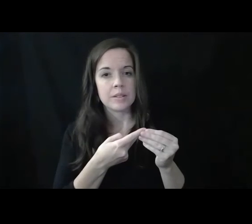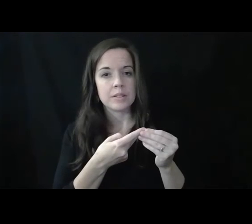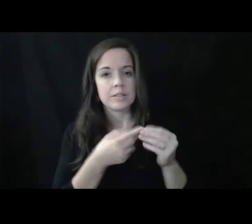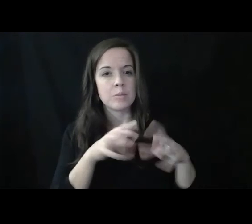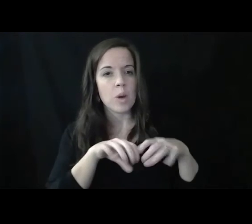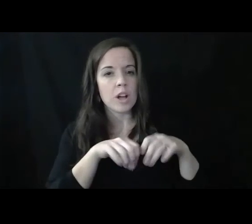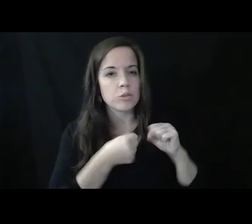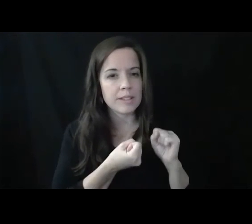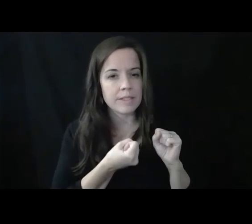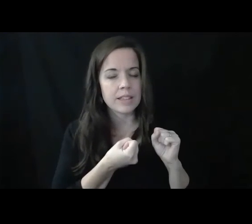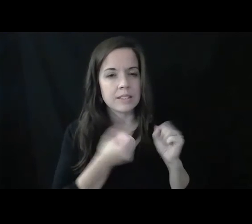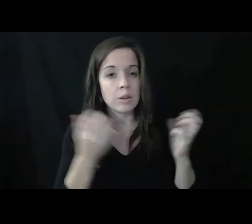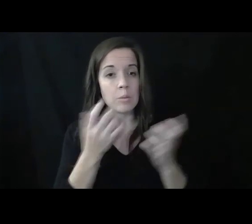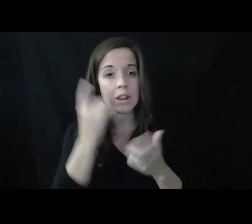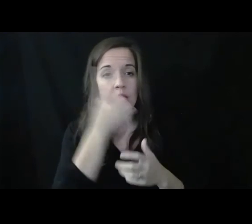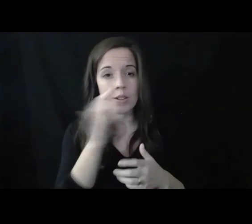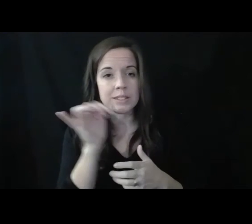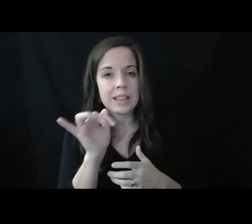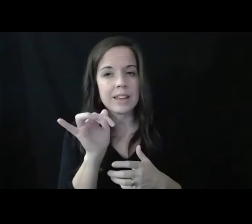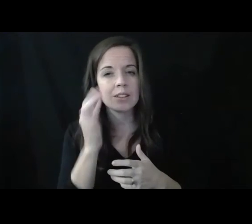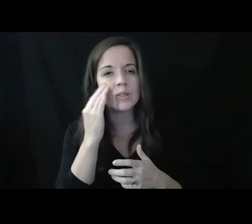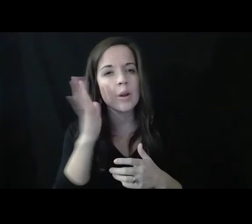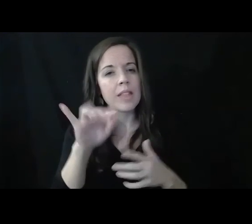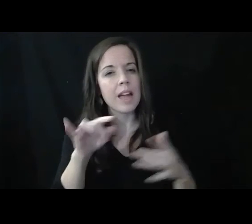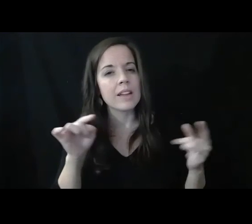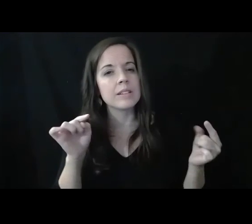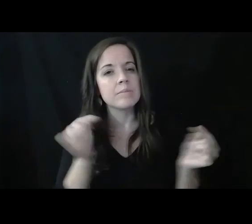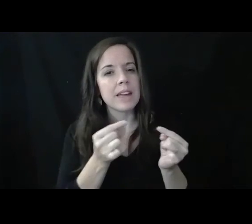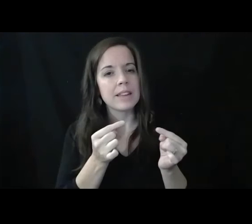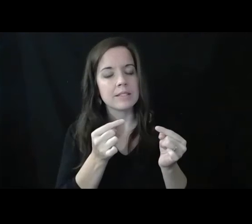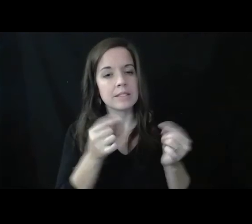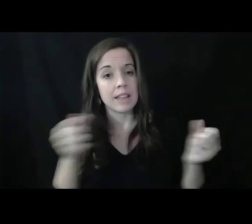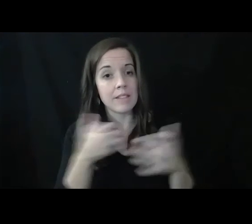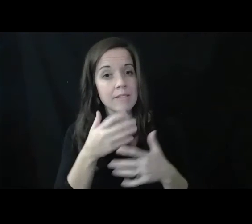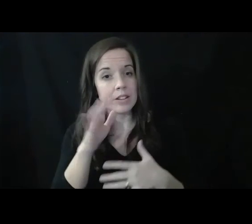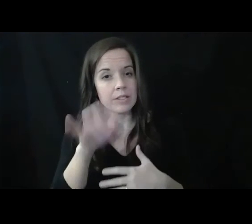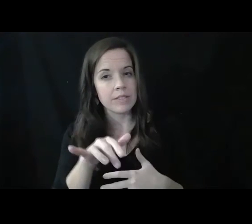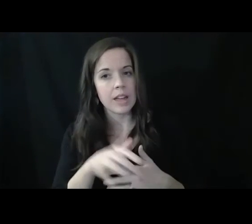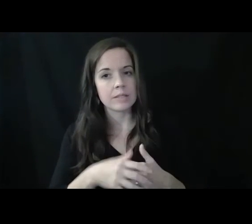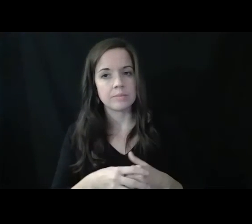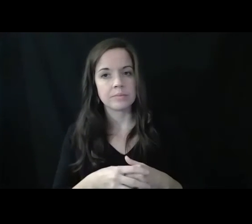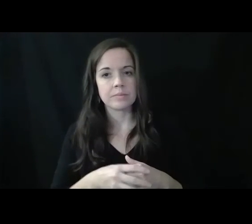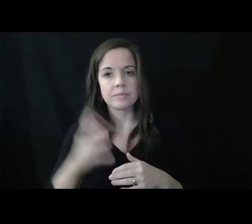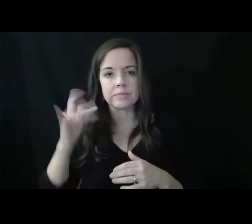it looks like and the pain and the fear of that. Earlier today we had the privilege of